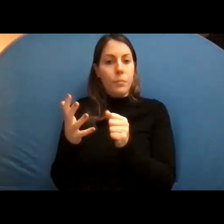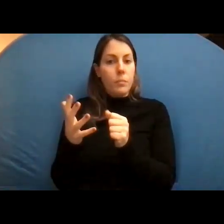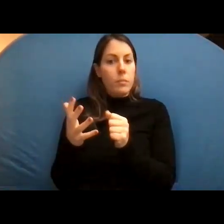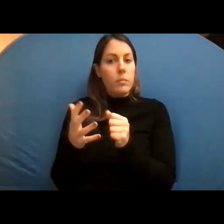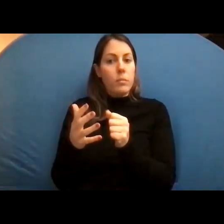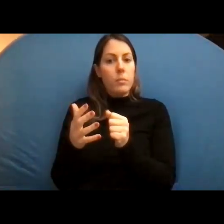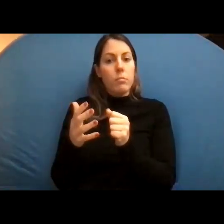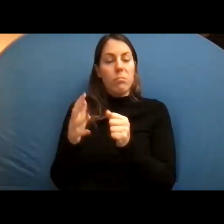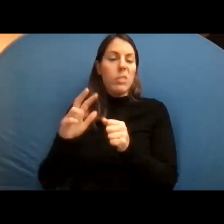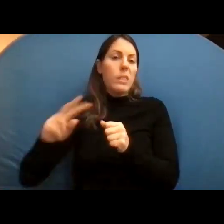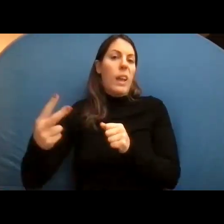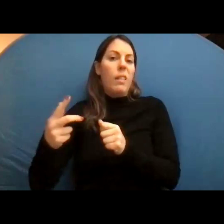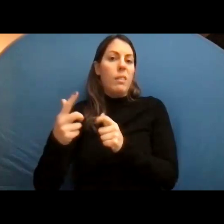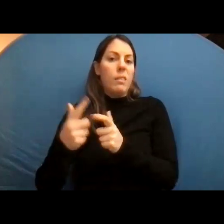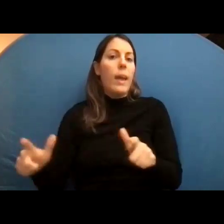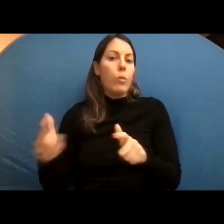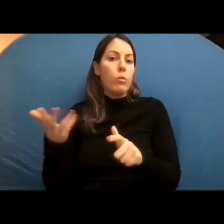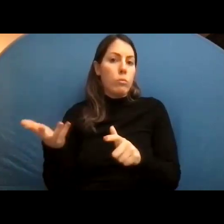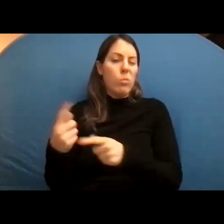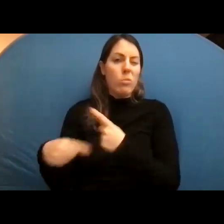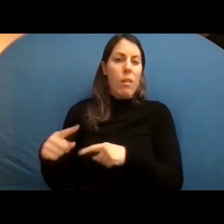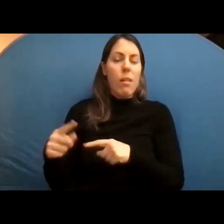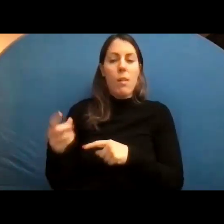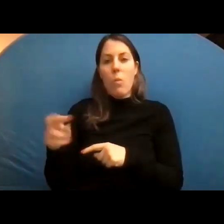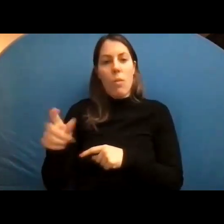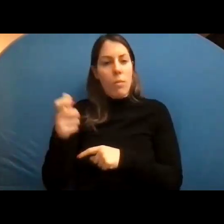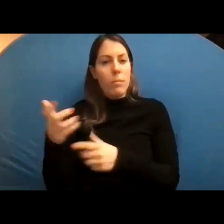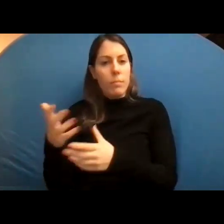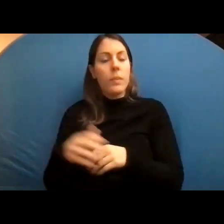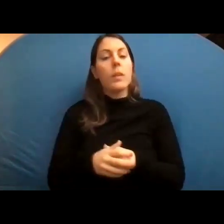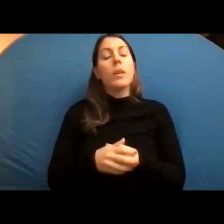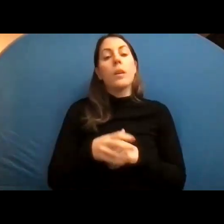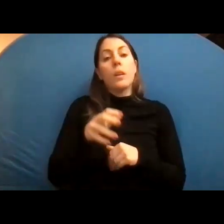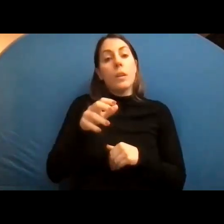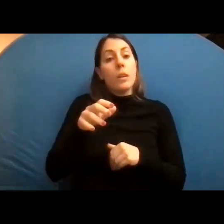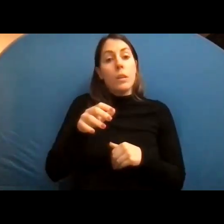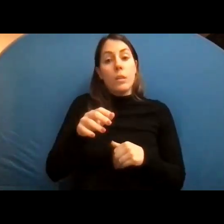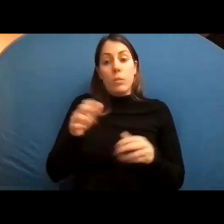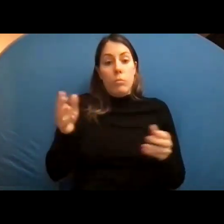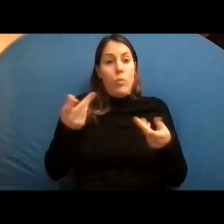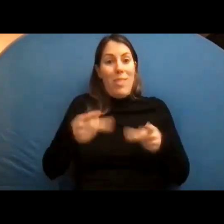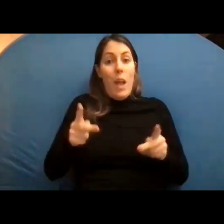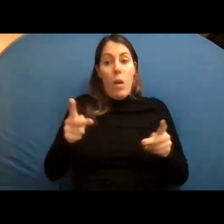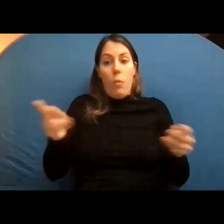and that they can express that message in the second language that they are working into so